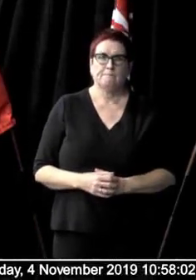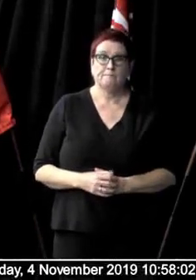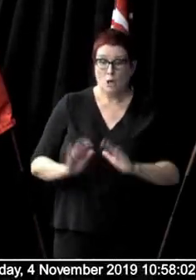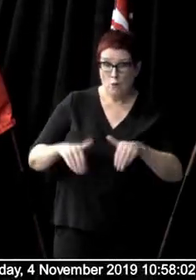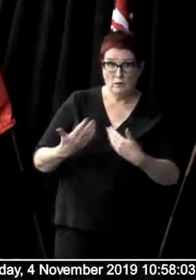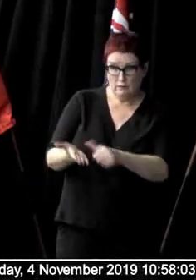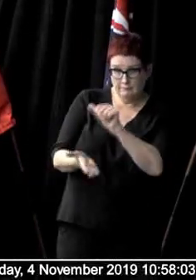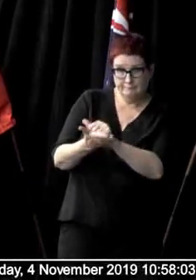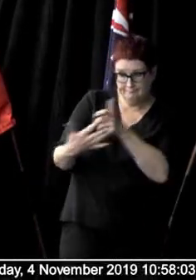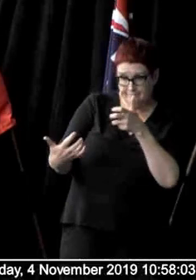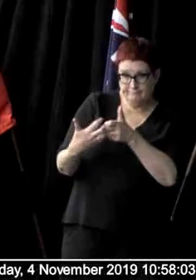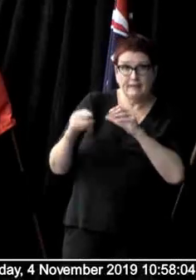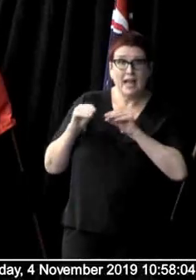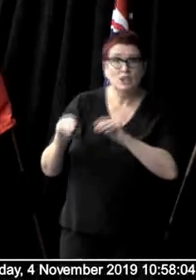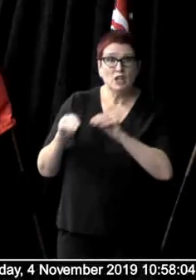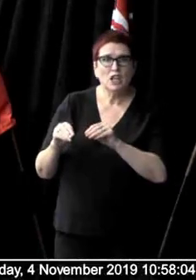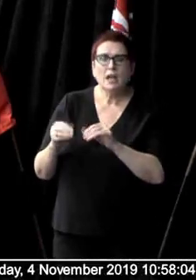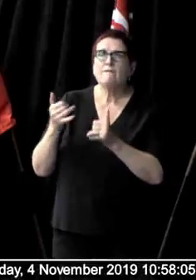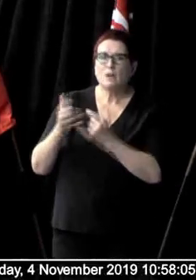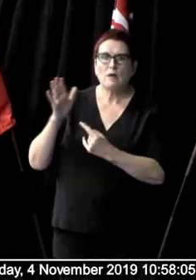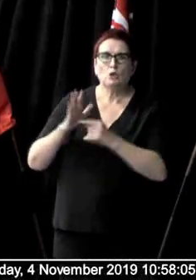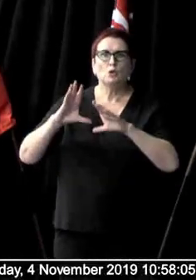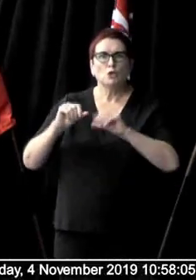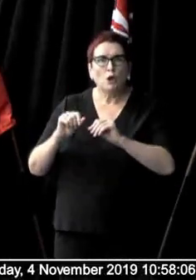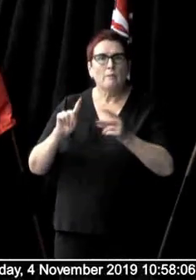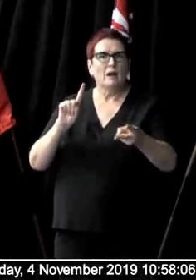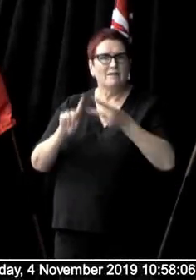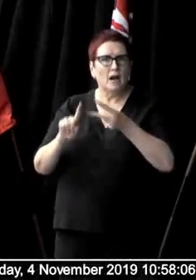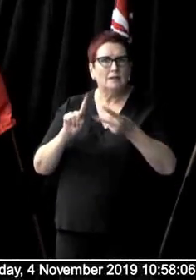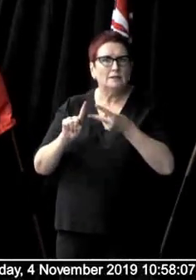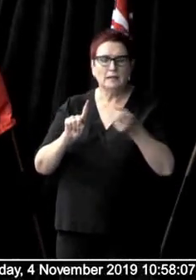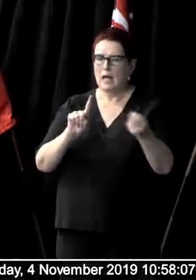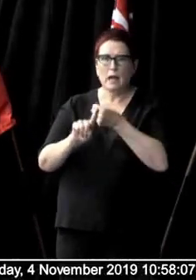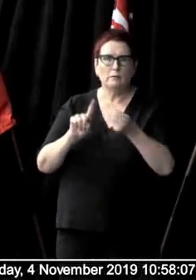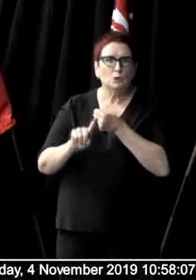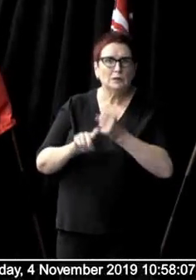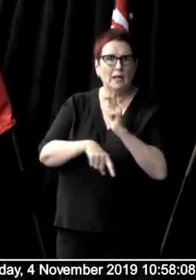of violence, abuse, neglect and exploitation, and for – and it is the starting point